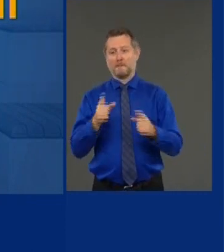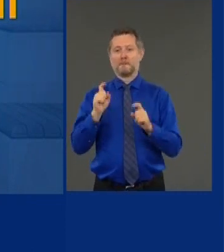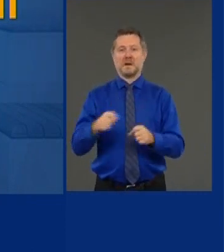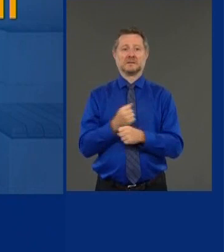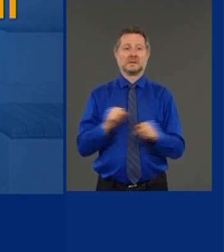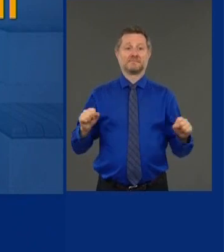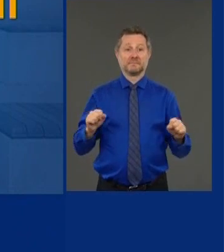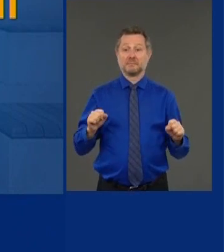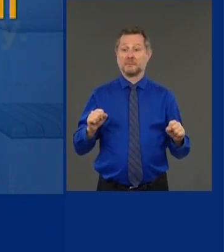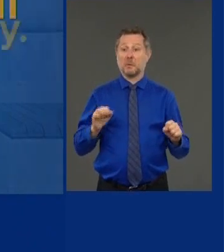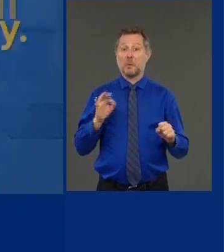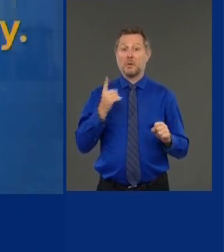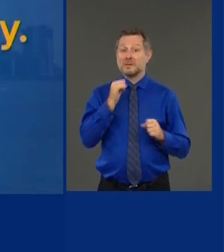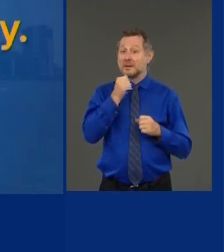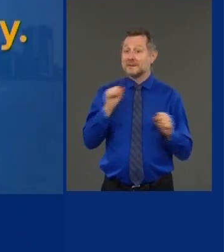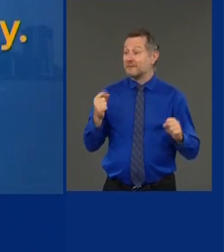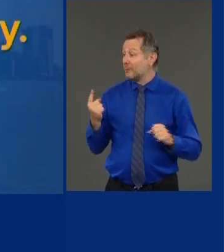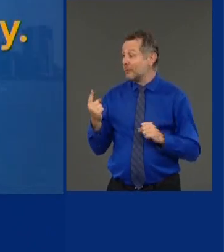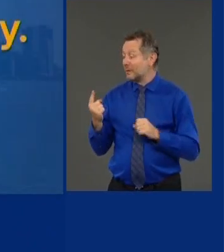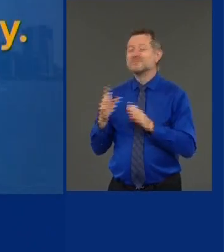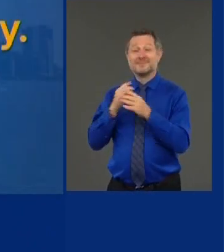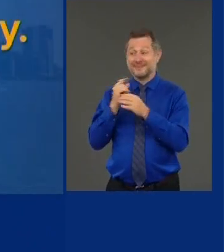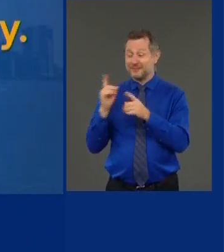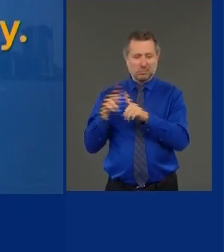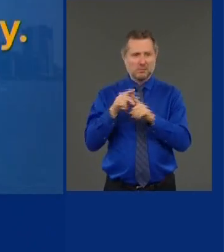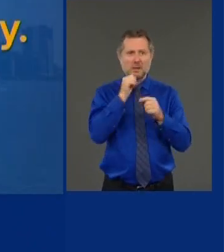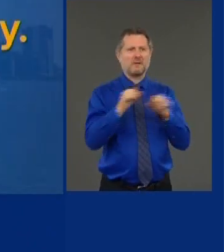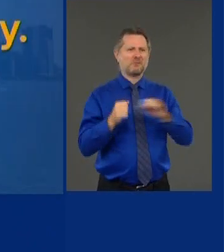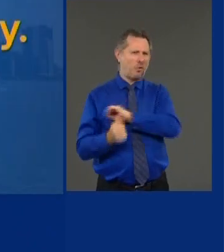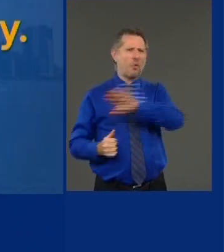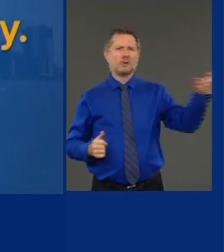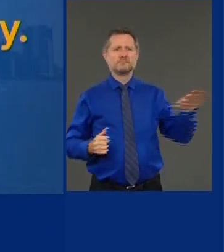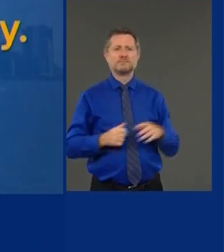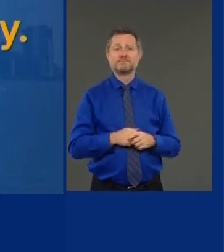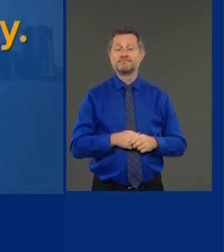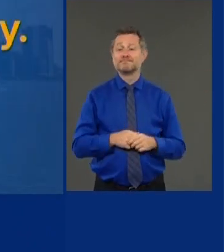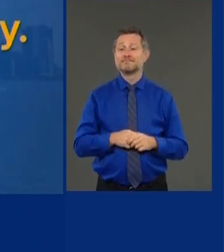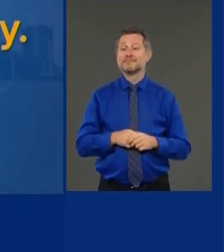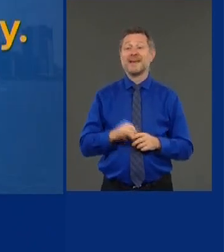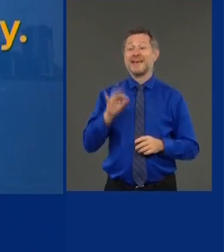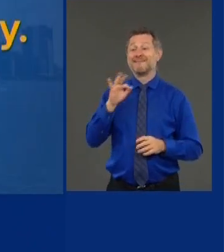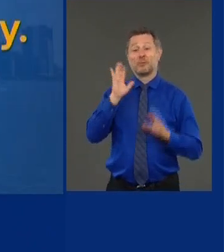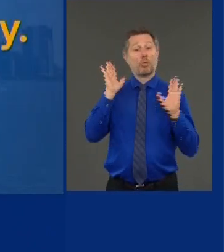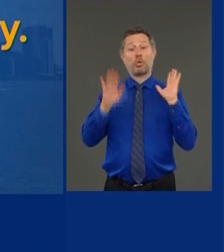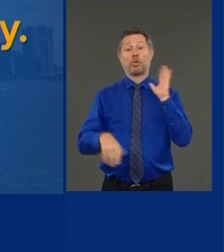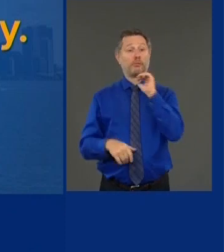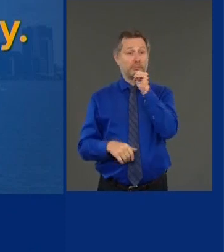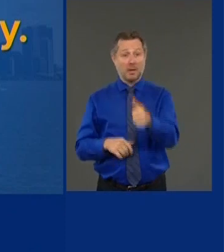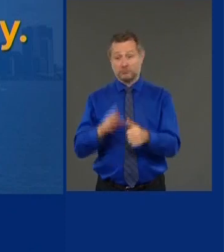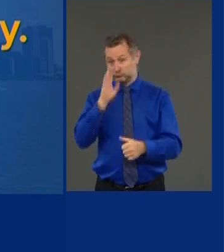STILL TRUE. AND THE TRUTH IS, NONE OF US ARE SAFE UNTIL ALL OF US ARE SAFE.